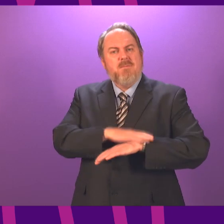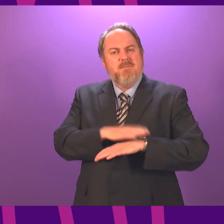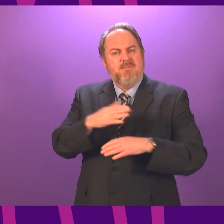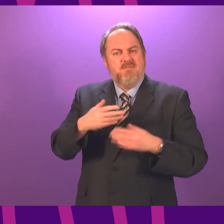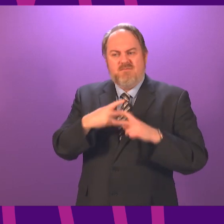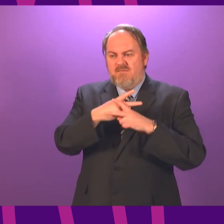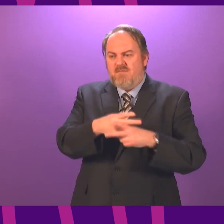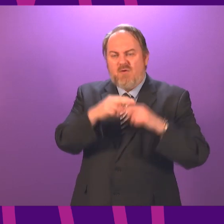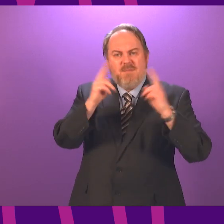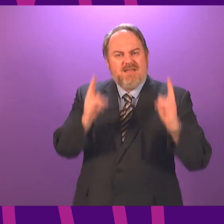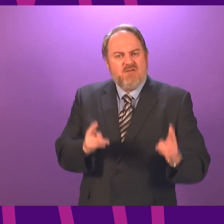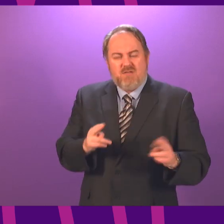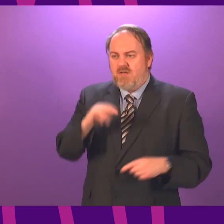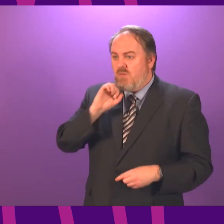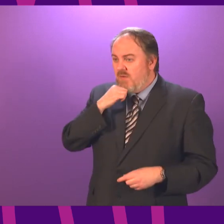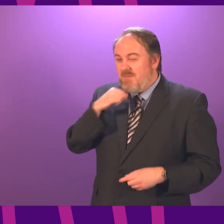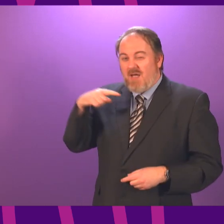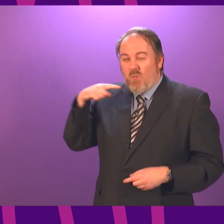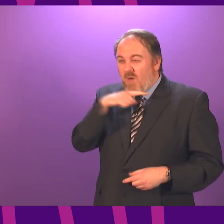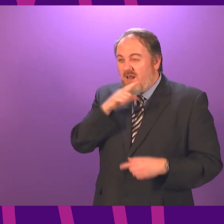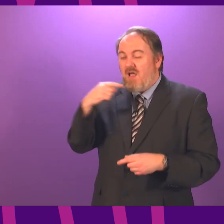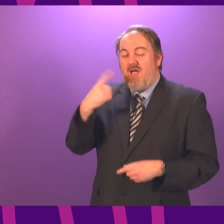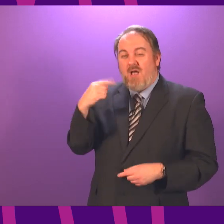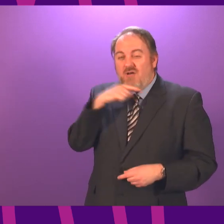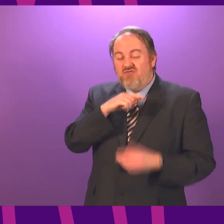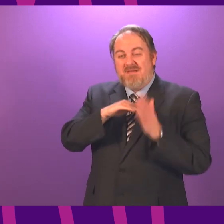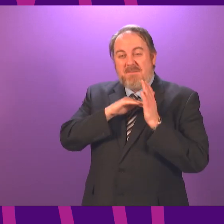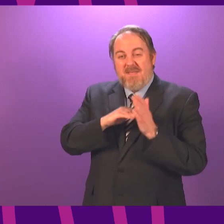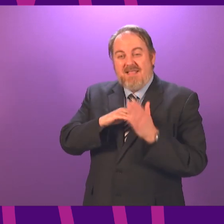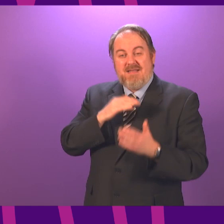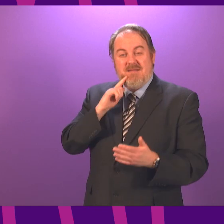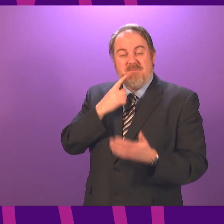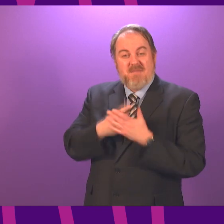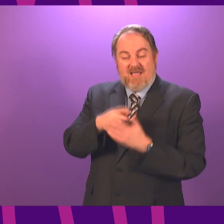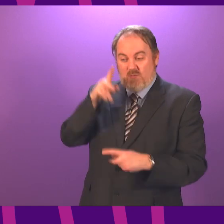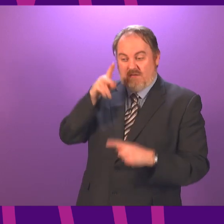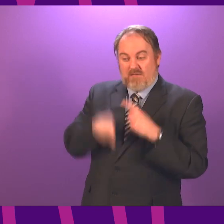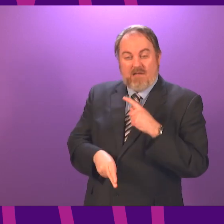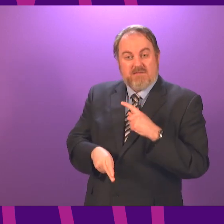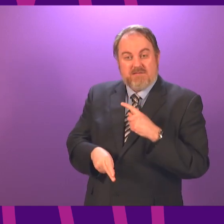whether a £100 million cut in the social housing budget will help the situation or make it worse?